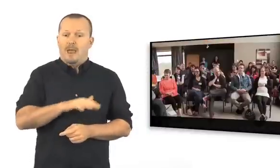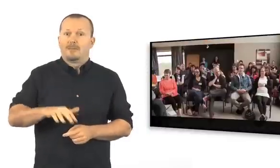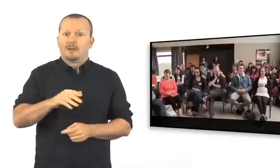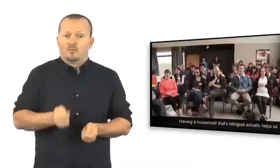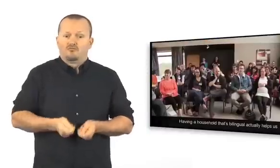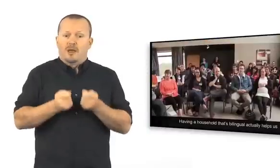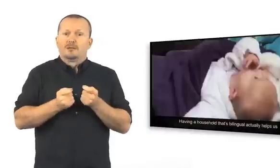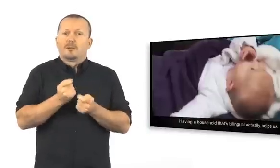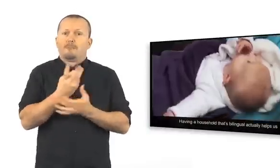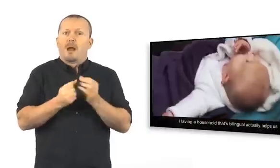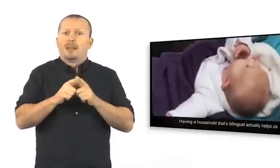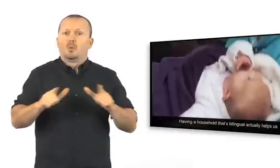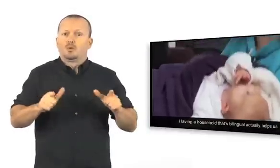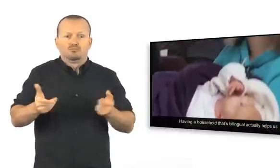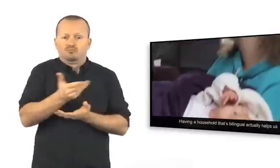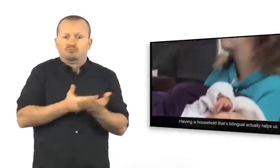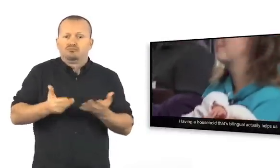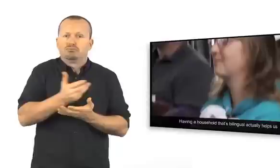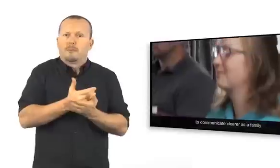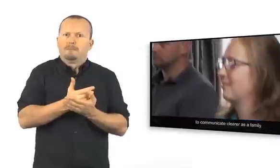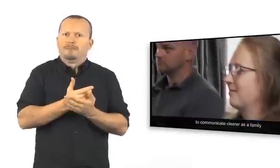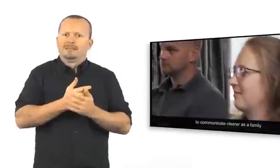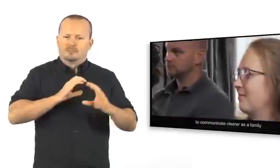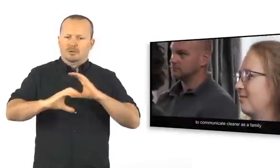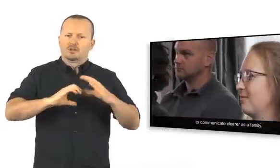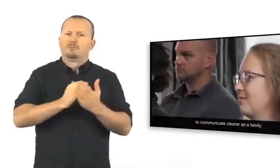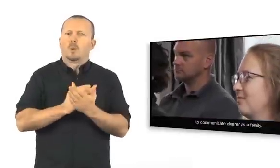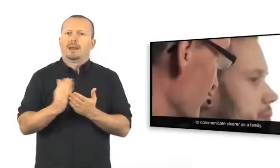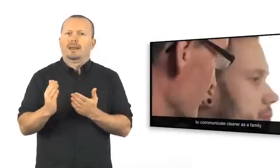Justin: Having a household that’s bilingual actually helps us to communicate clearer as